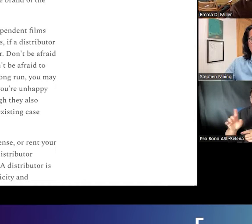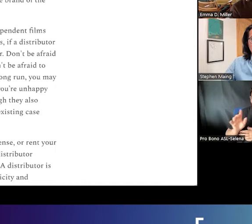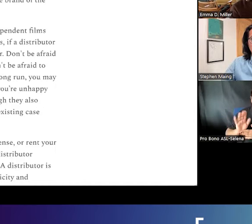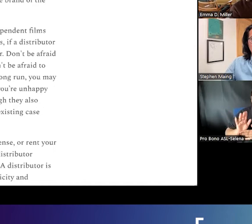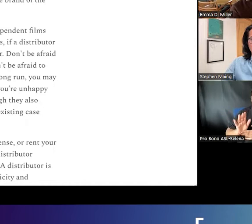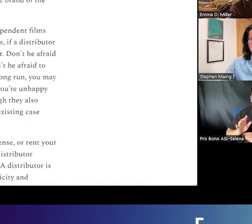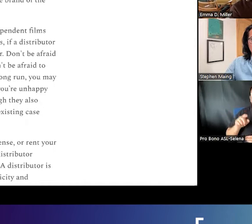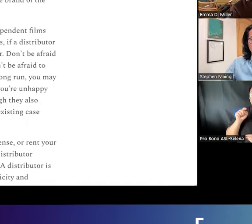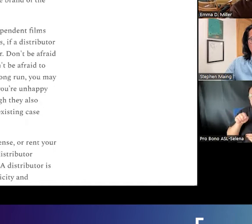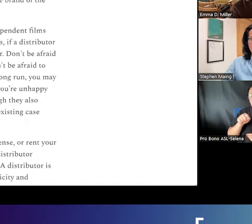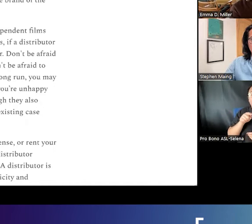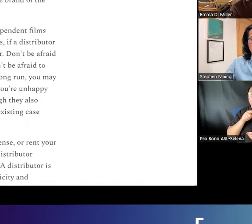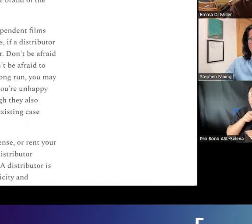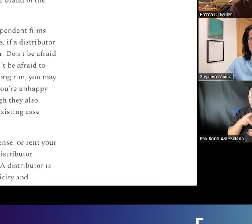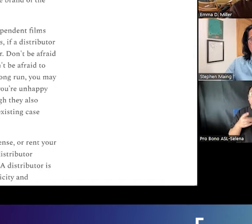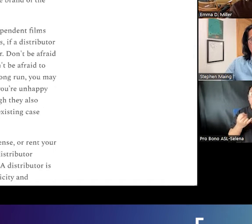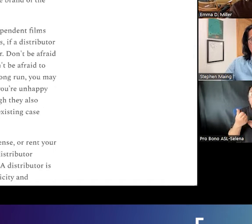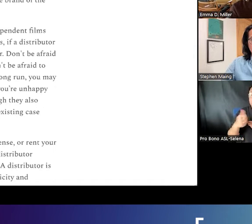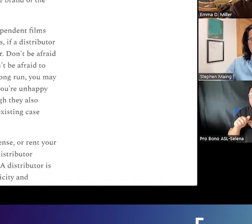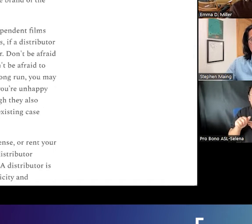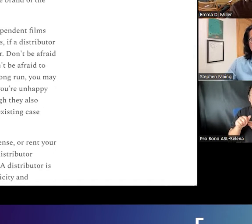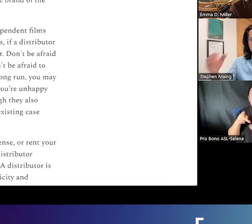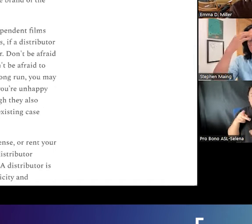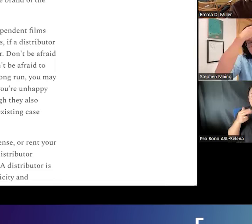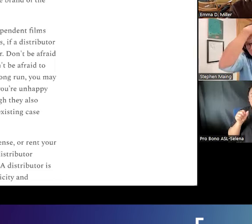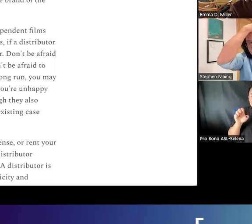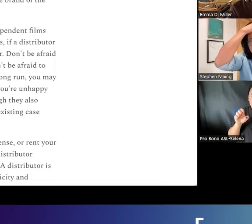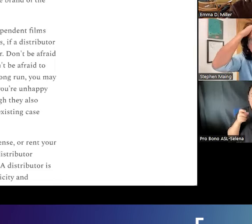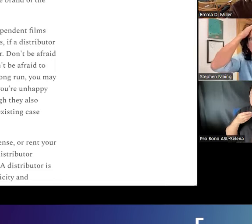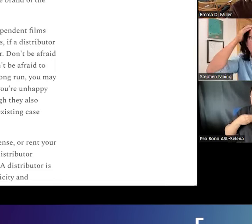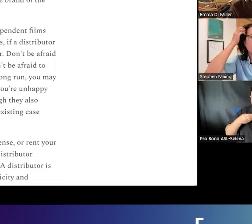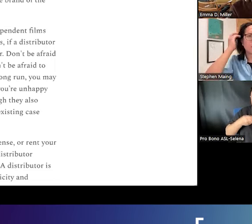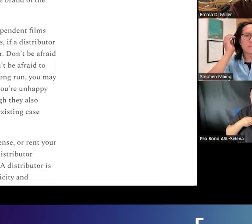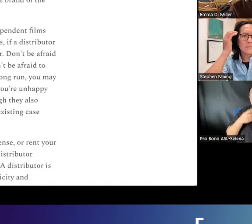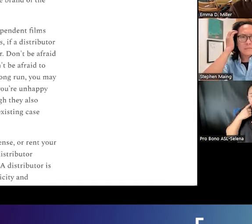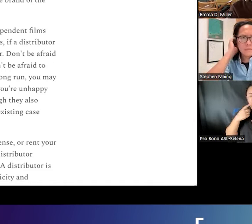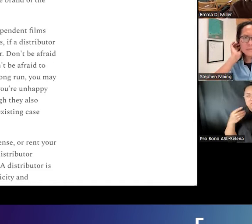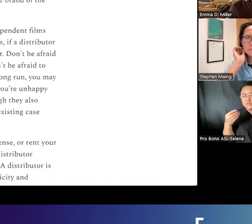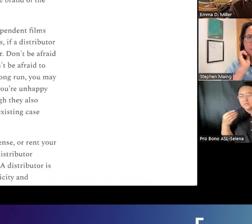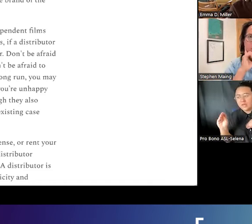that are at any phase financing to sales to a you're already in distribution.